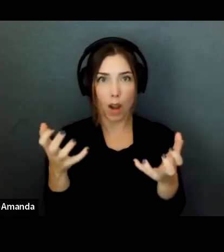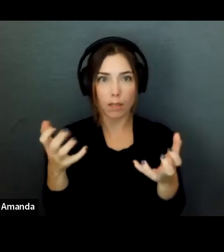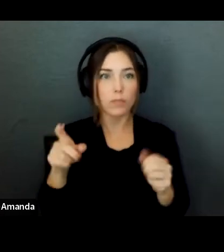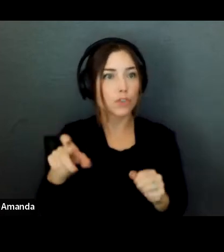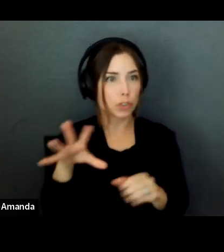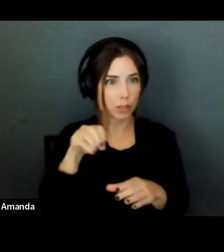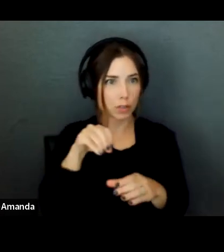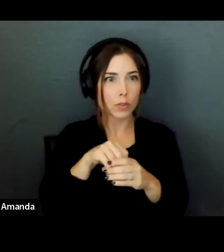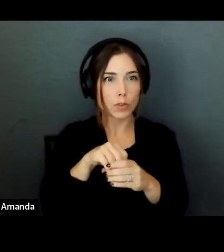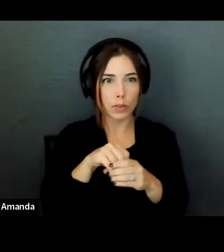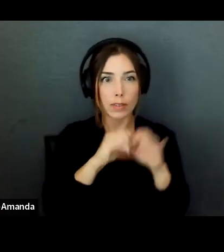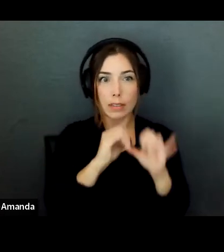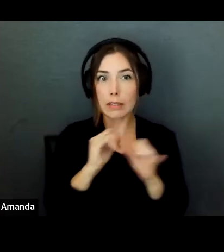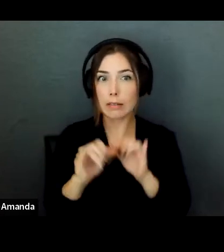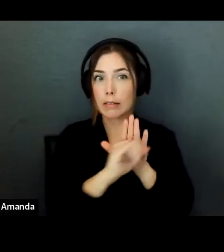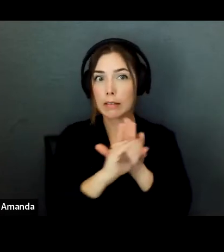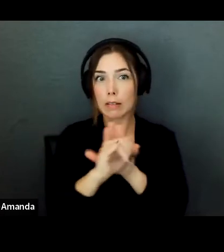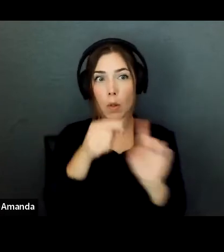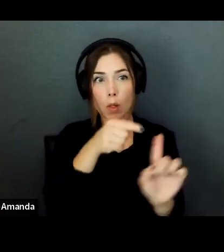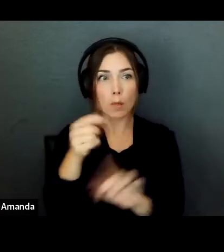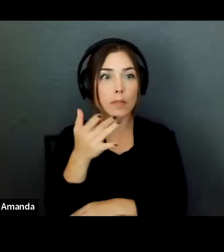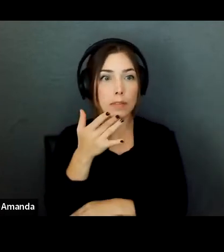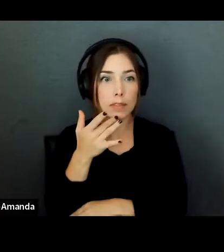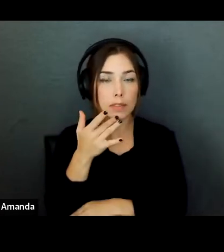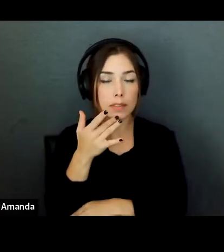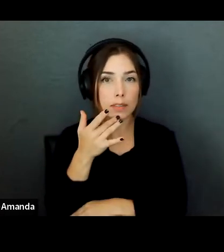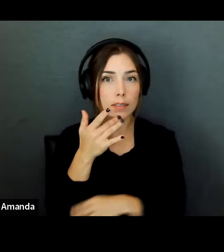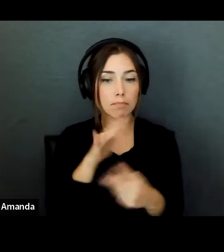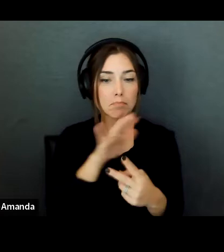And these goals and preferences should speak to relationships, community participation,